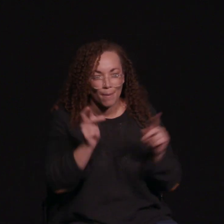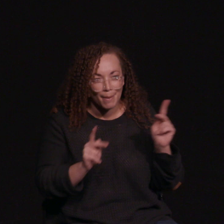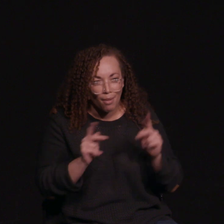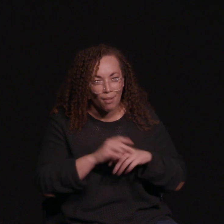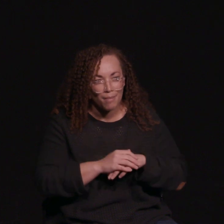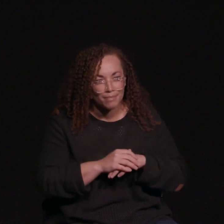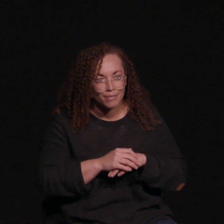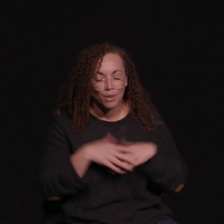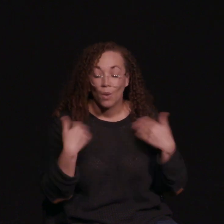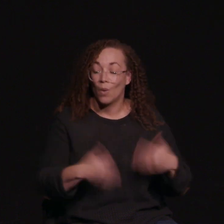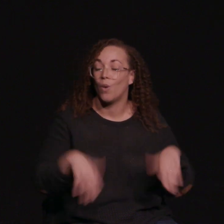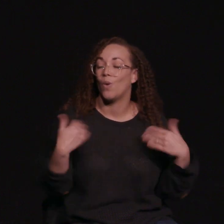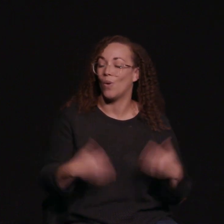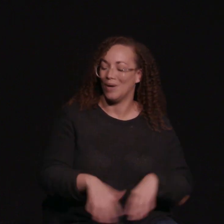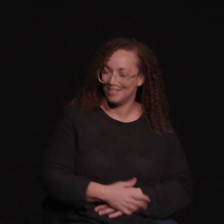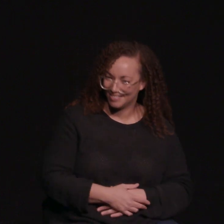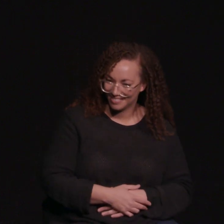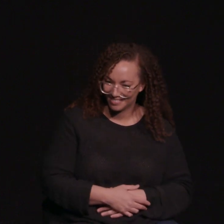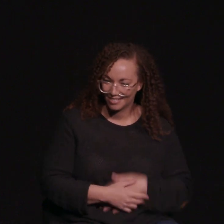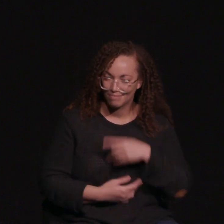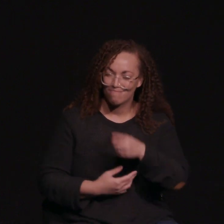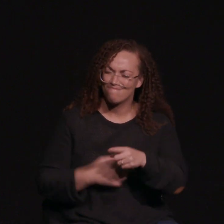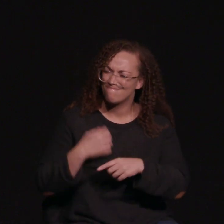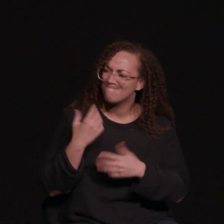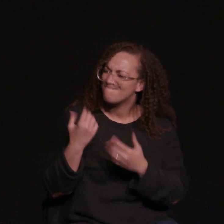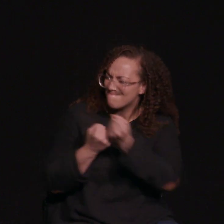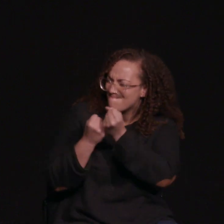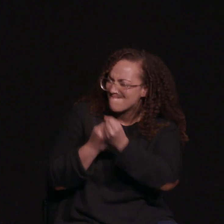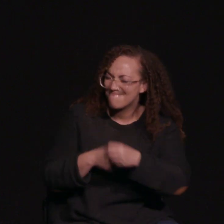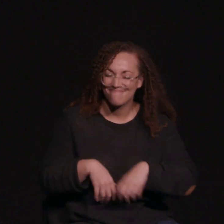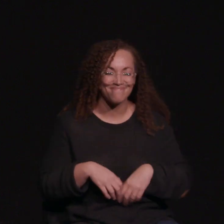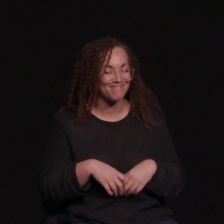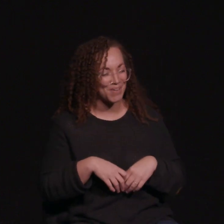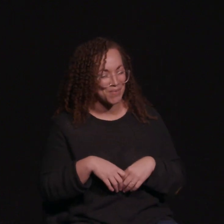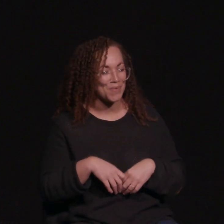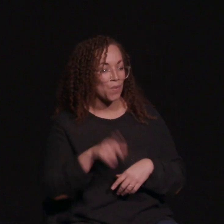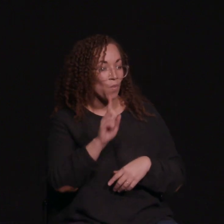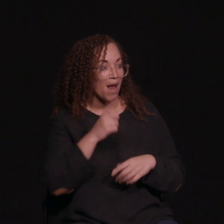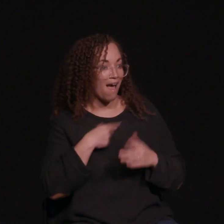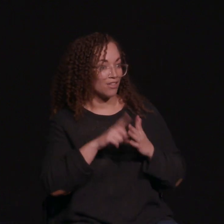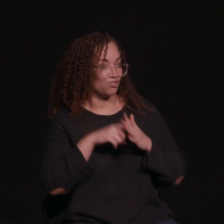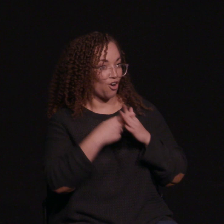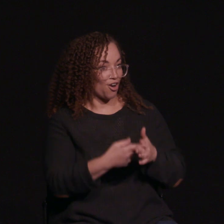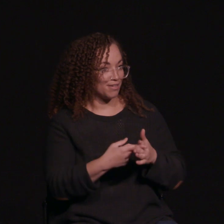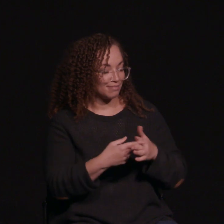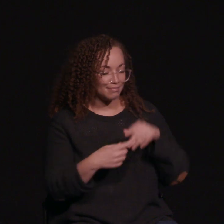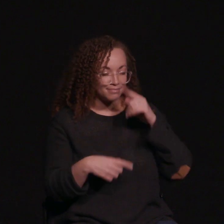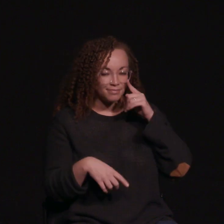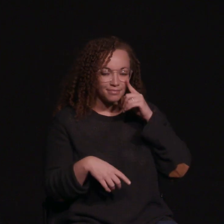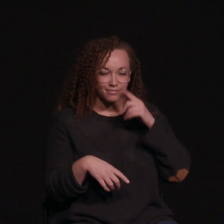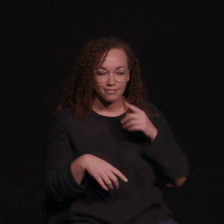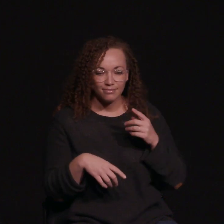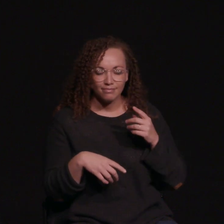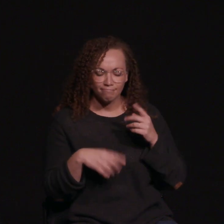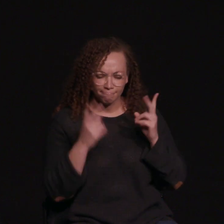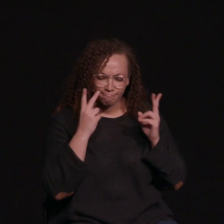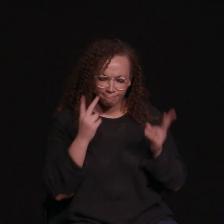Phew, so I end our series where I began in order to help us take stock of the time we've spent here.